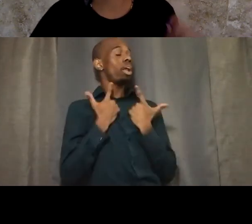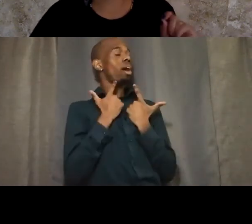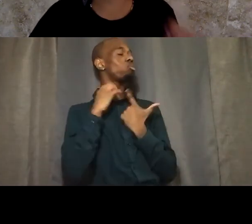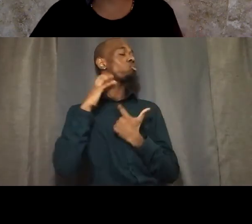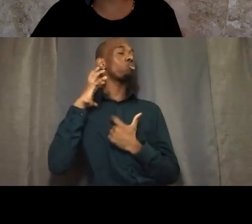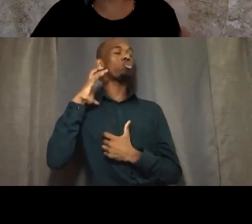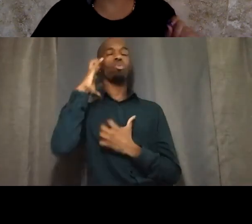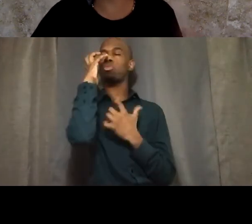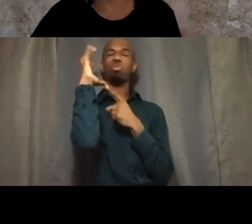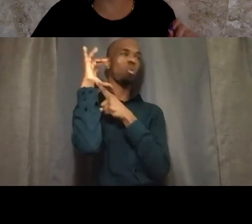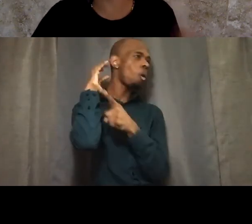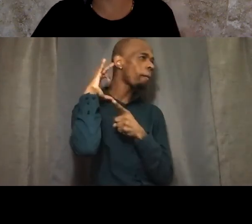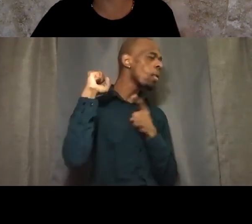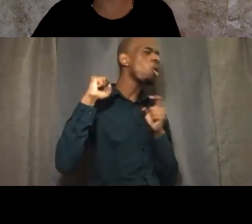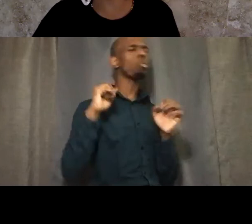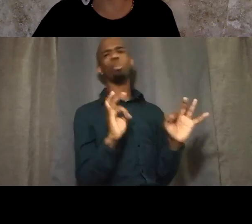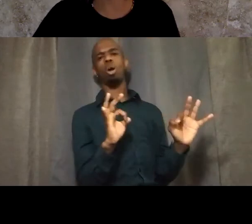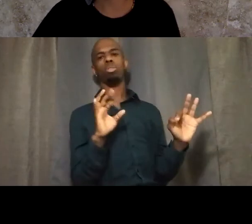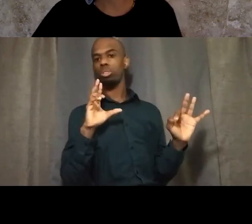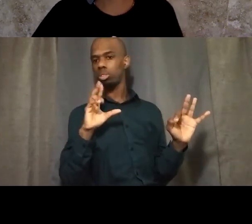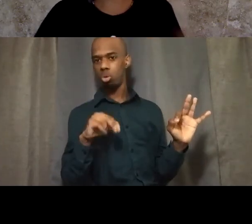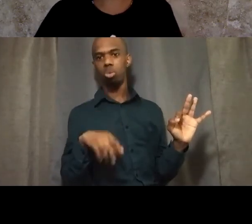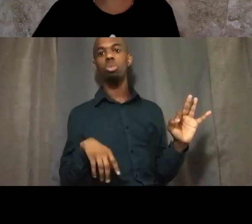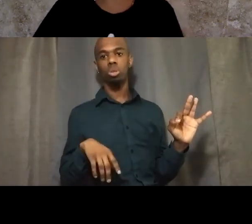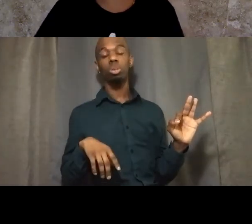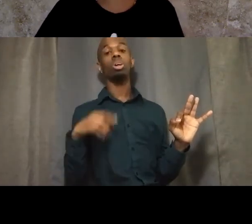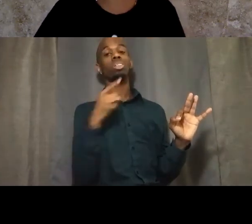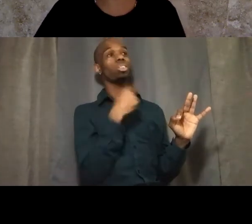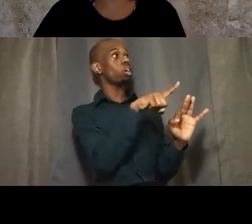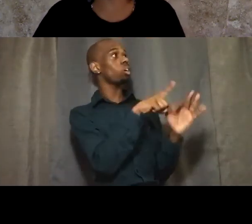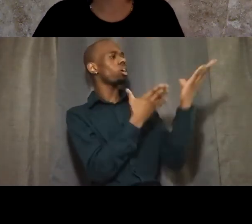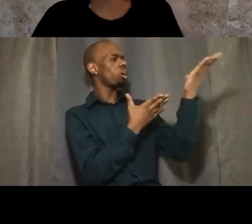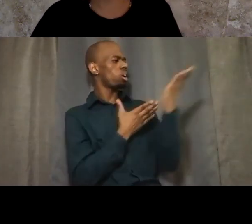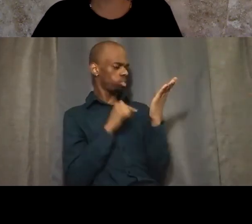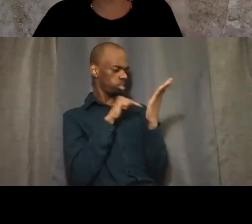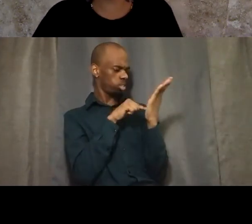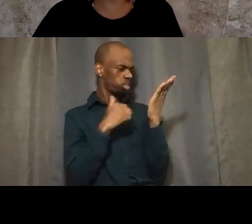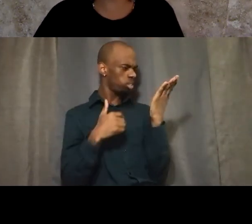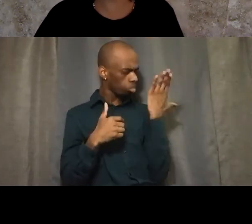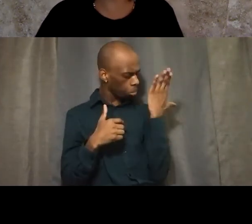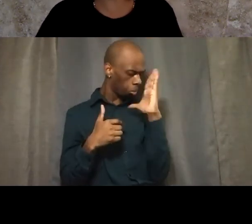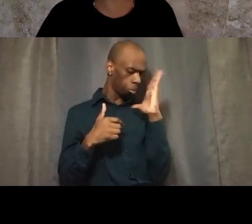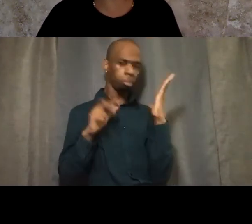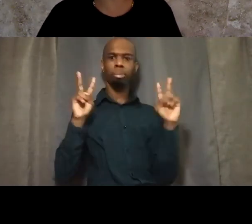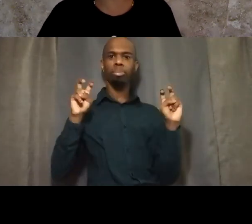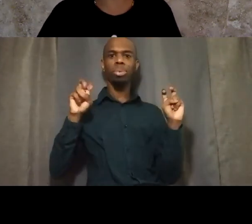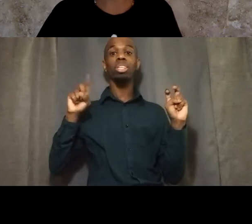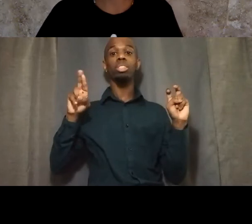survival pending revolution. So in Black Lives Matter and in freedom struggle,